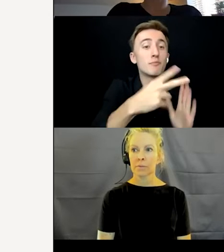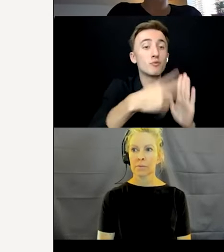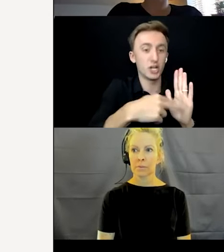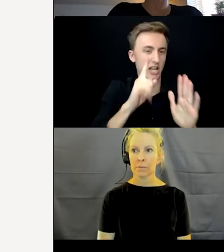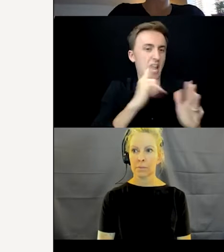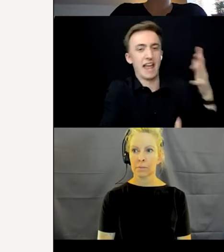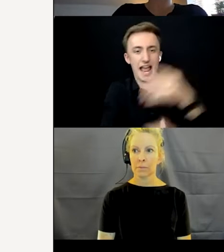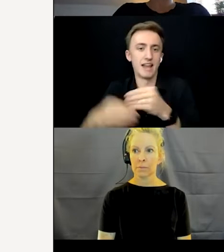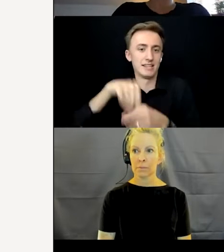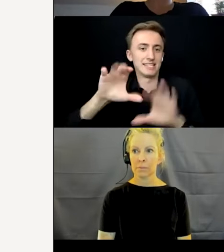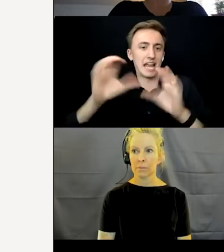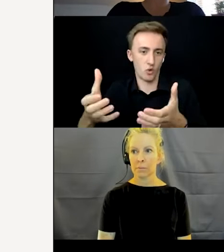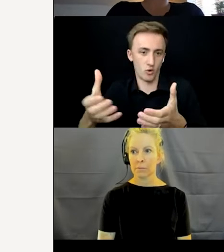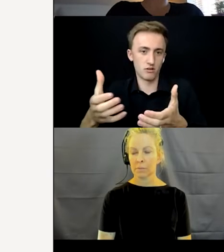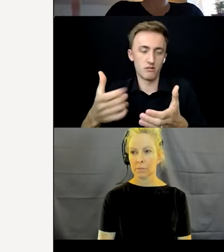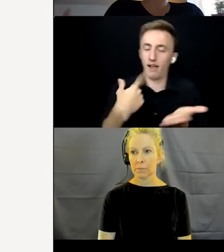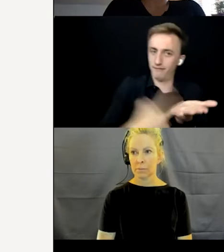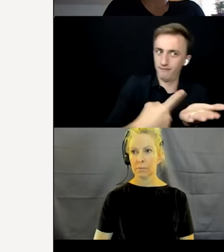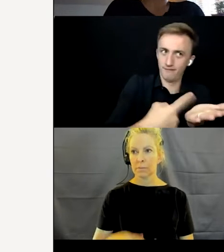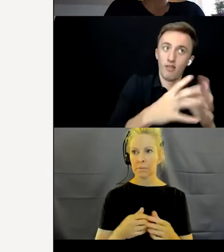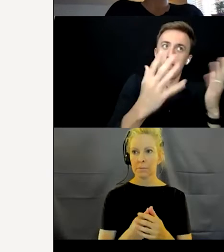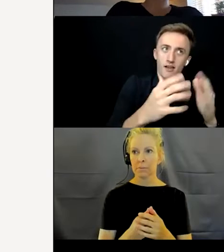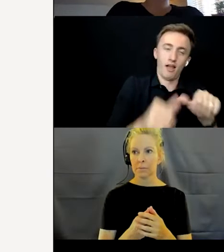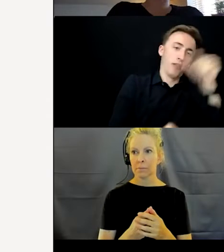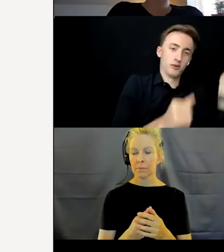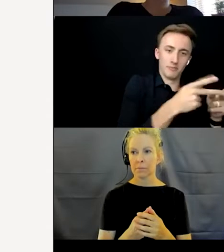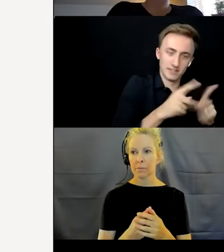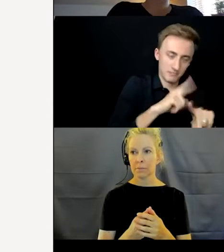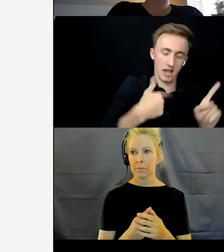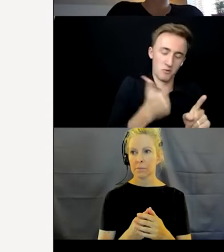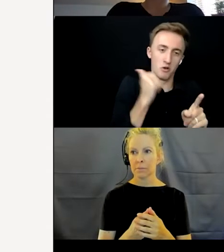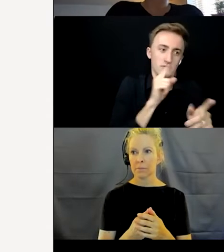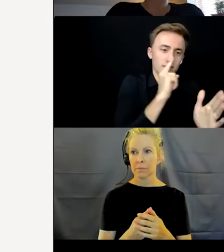I've spoken lots about them elsewhere, so I won't go into them too much now. But I think